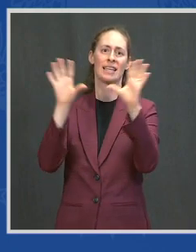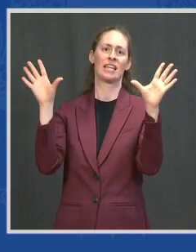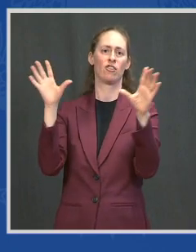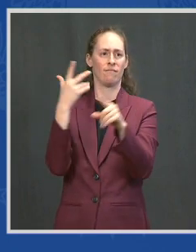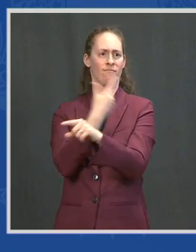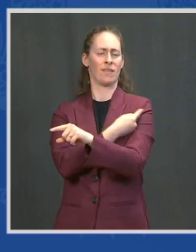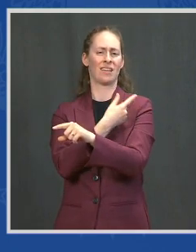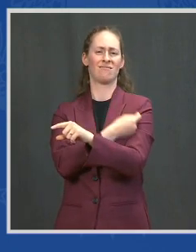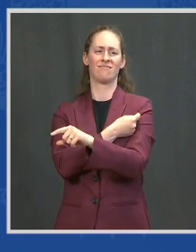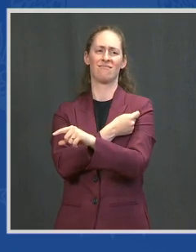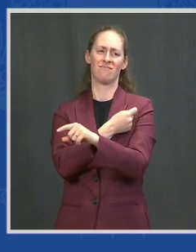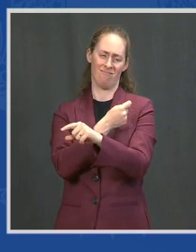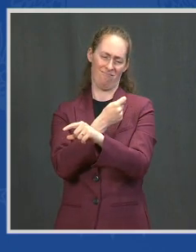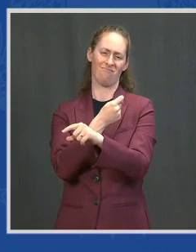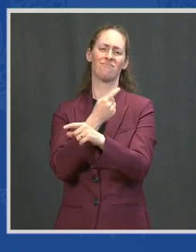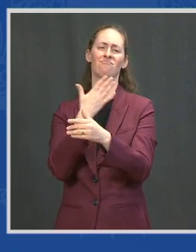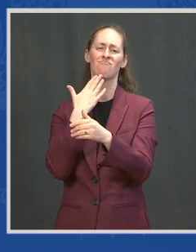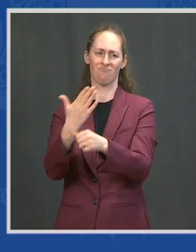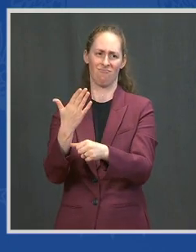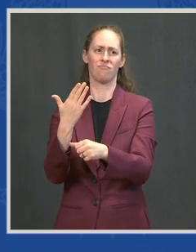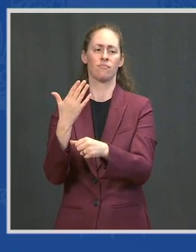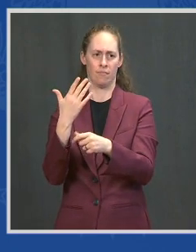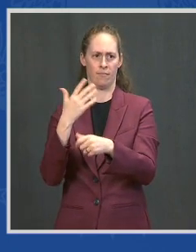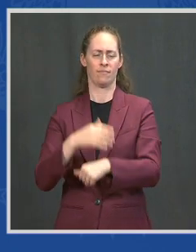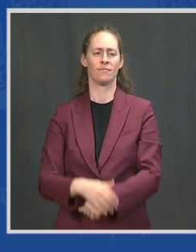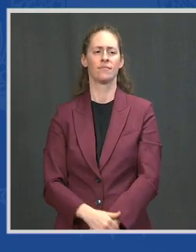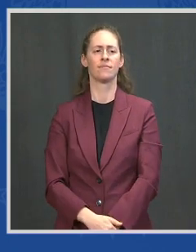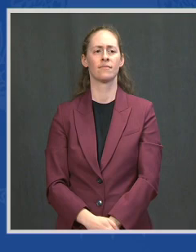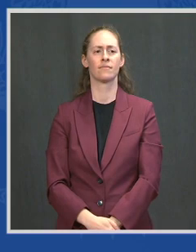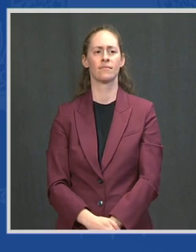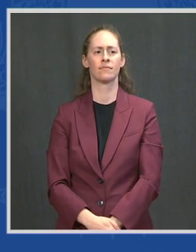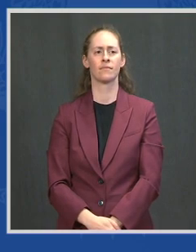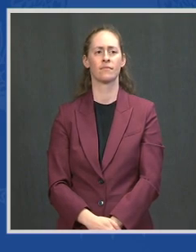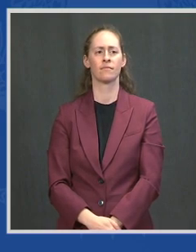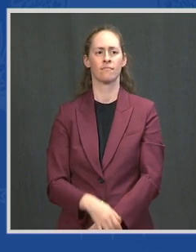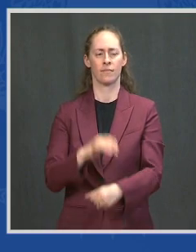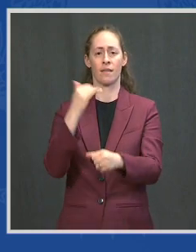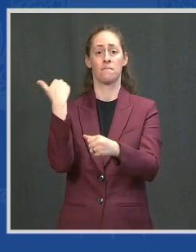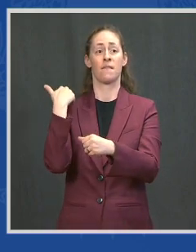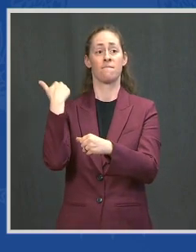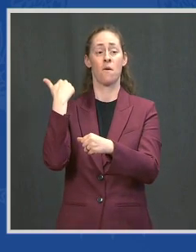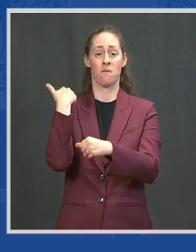under prior administrations, Republican administrations. My administration, a Democratic administration,